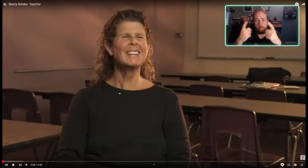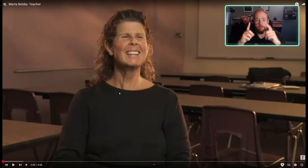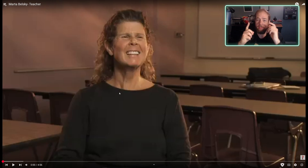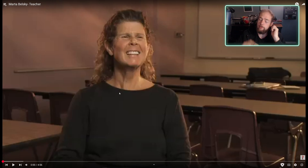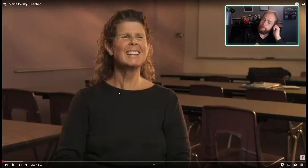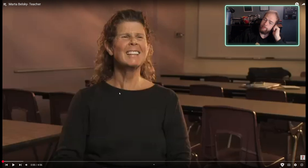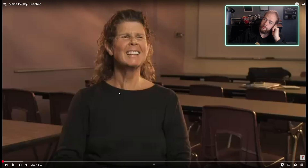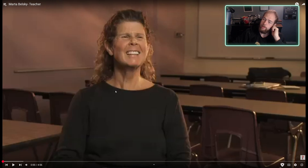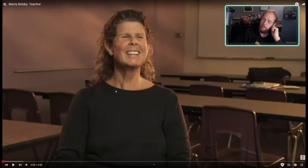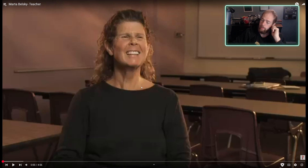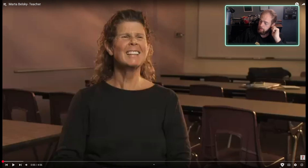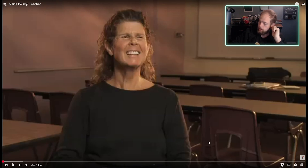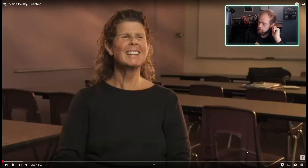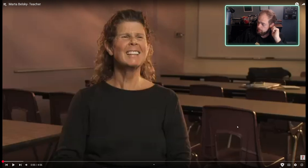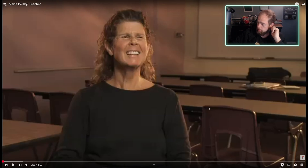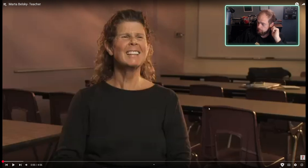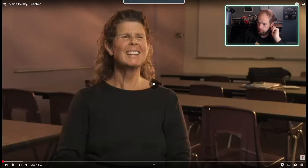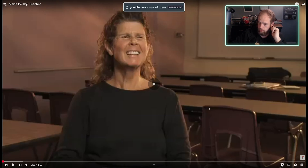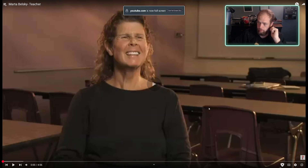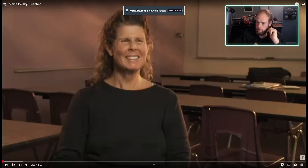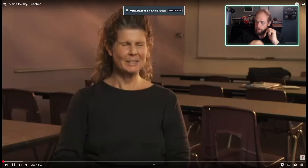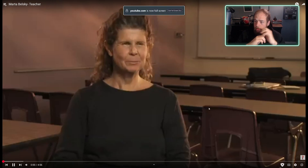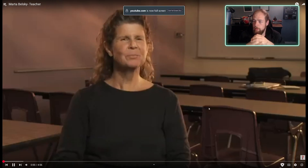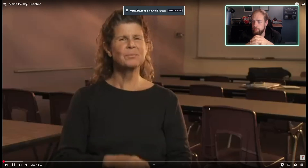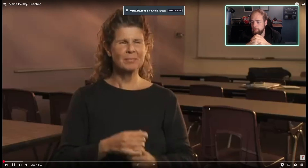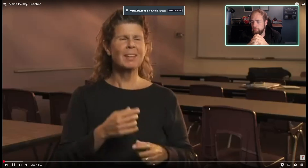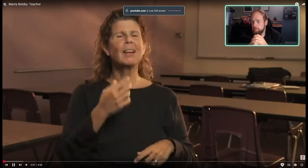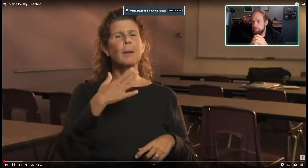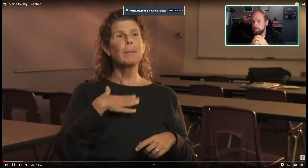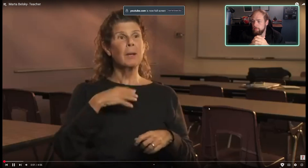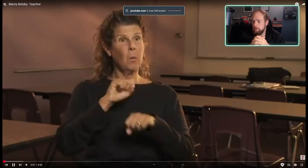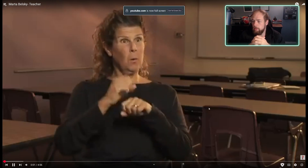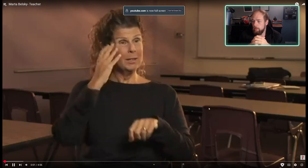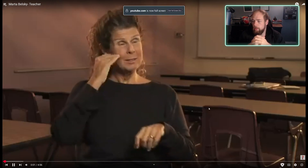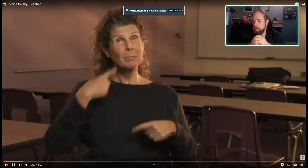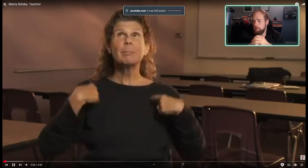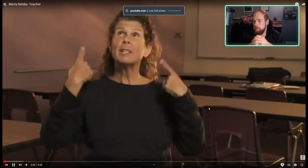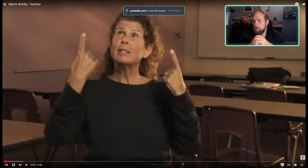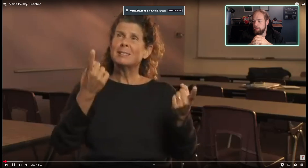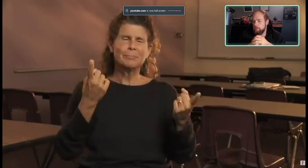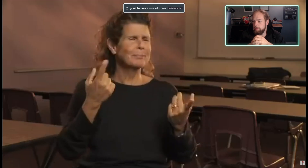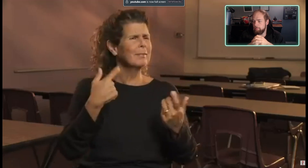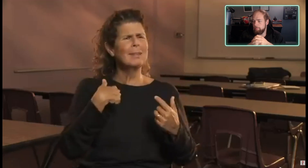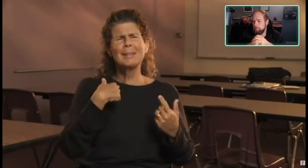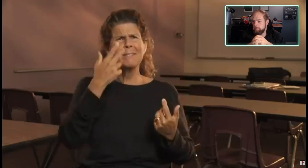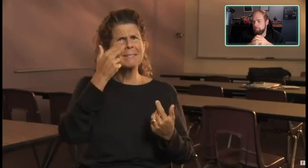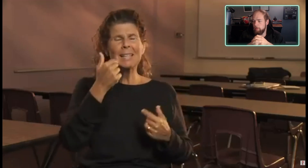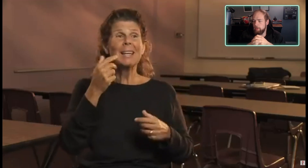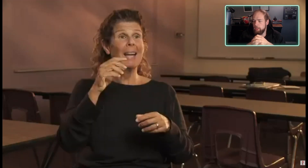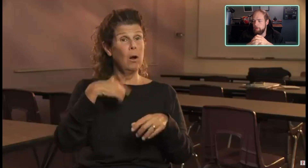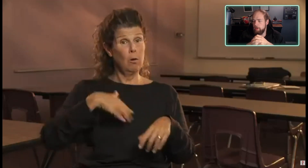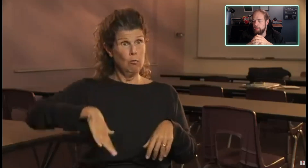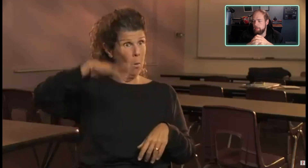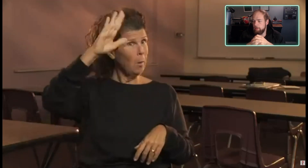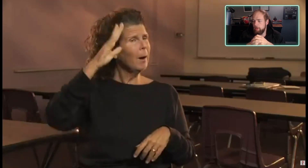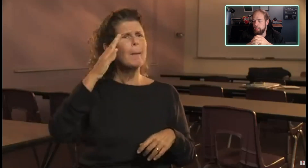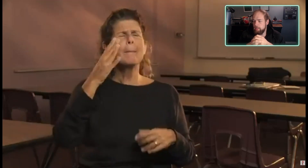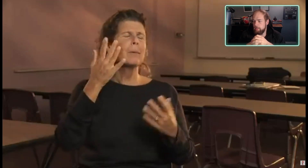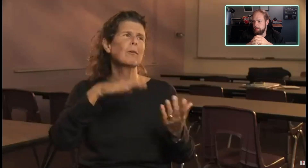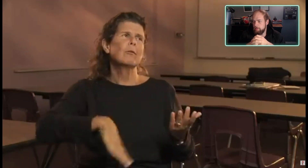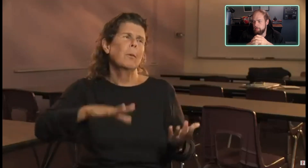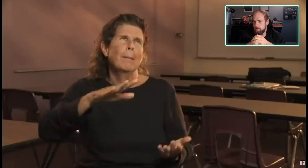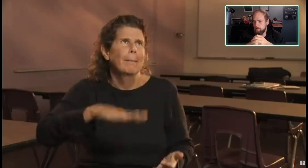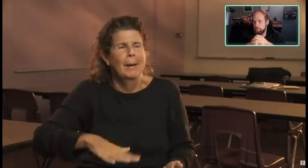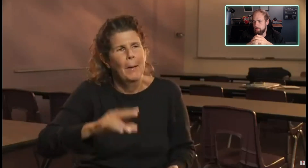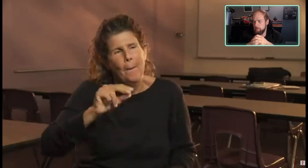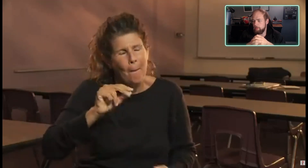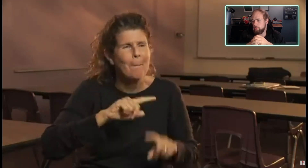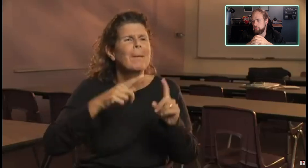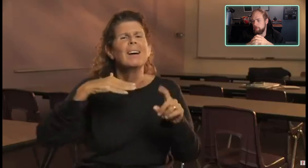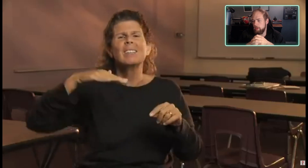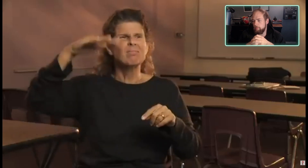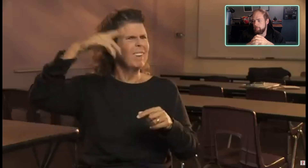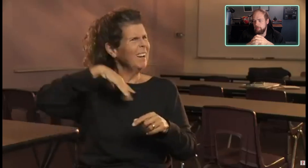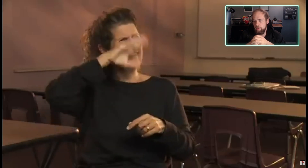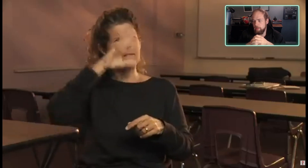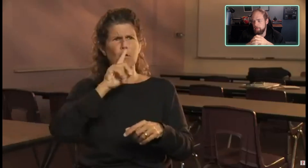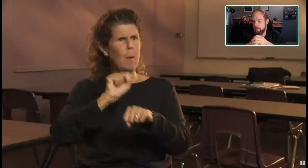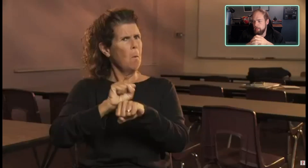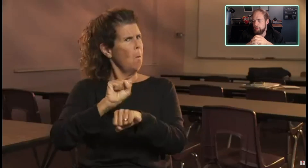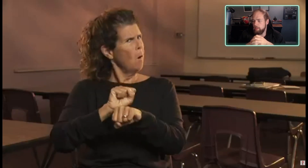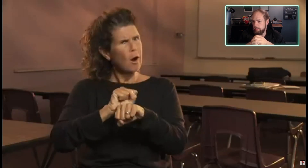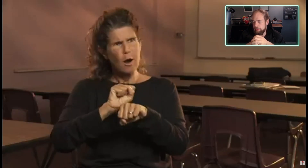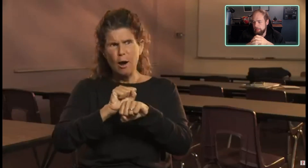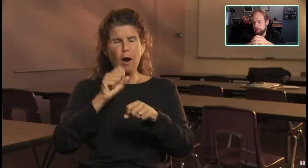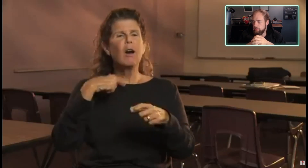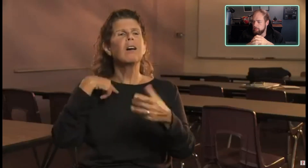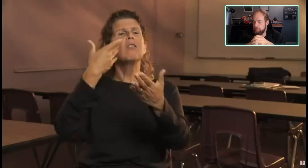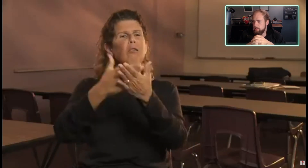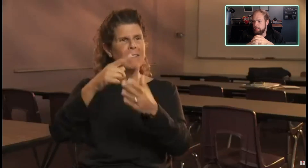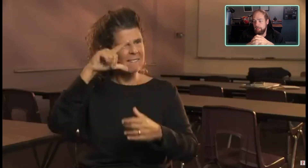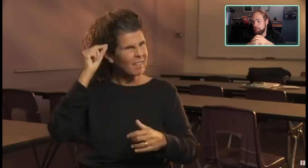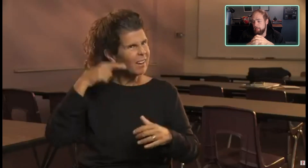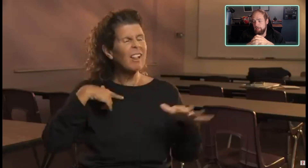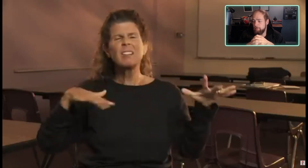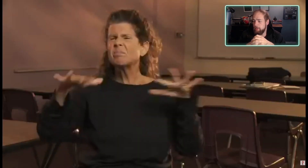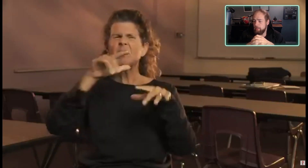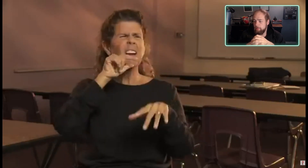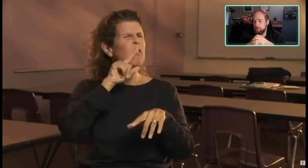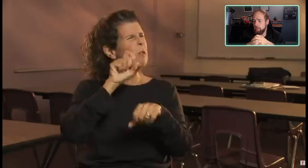happens I work at experience in the past since I was growing up no I don't know man went to